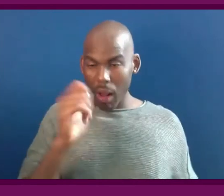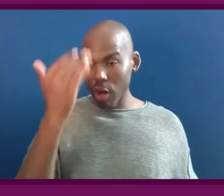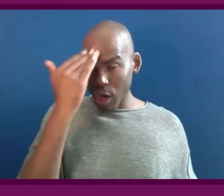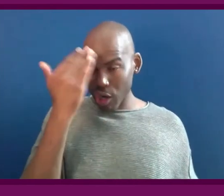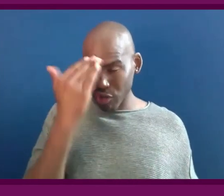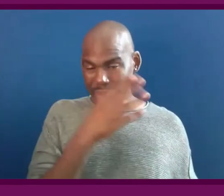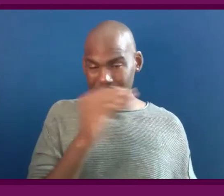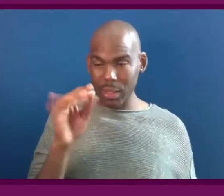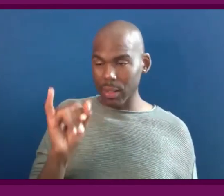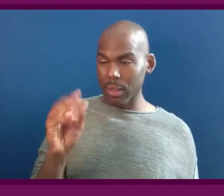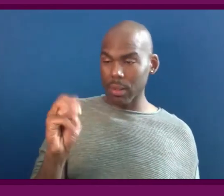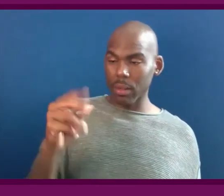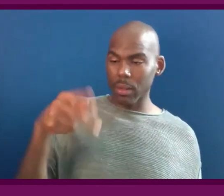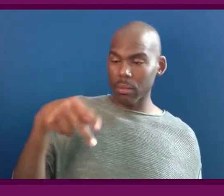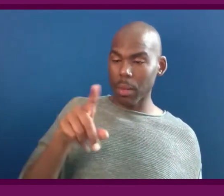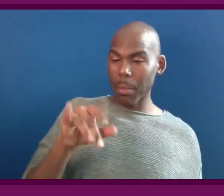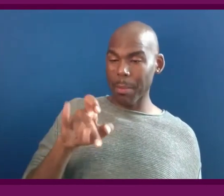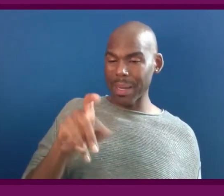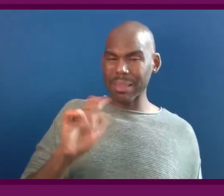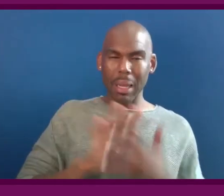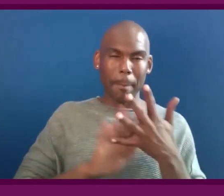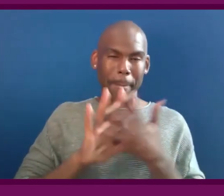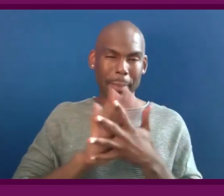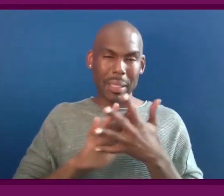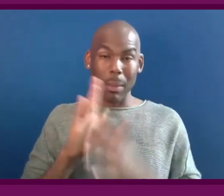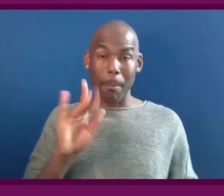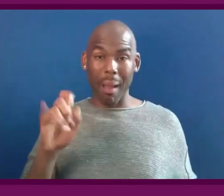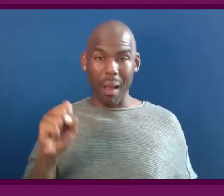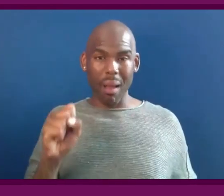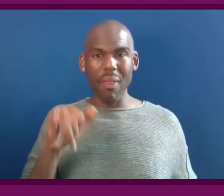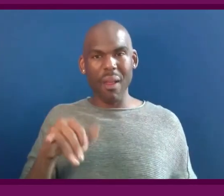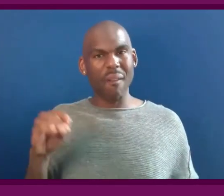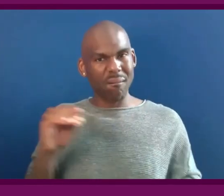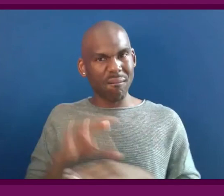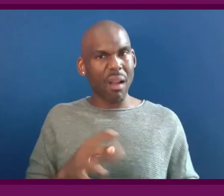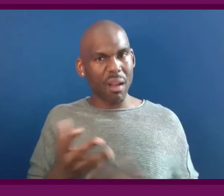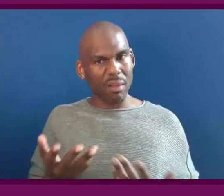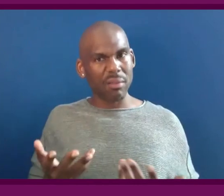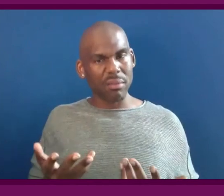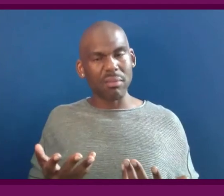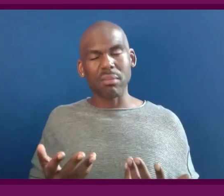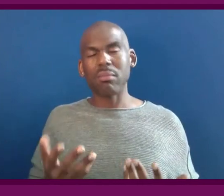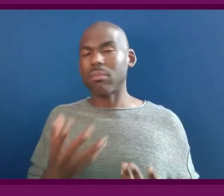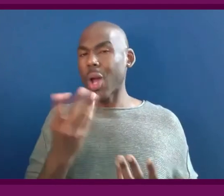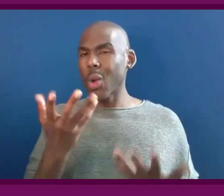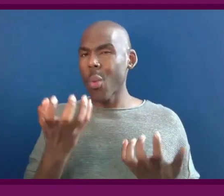and implicit bias, because it's affecting your bottom line and because you want to be a better global citizen.